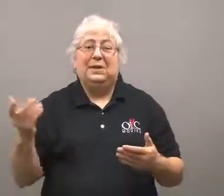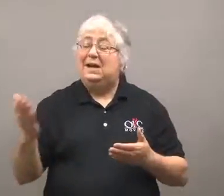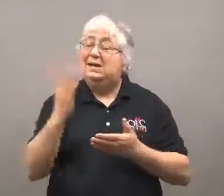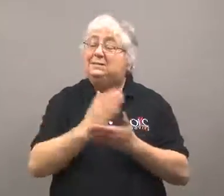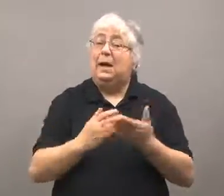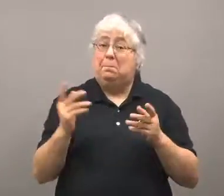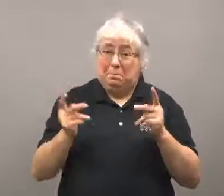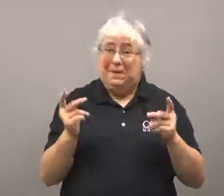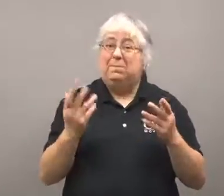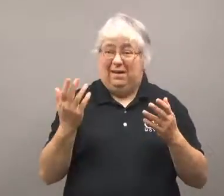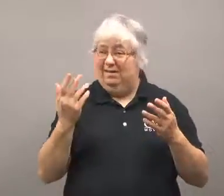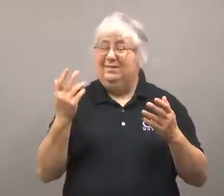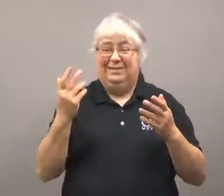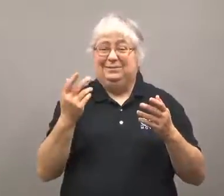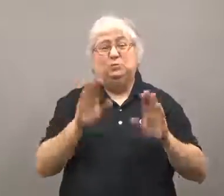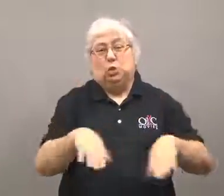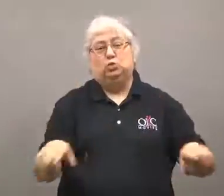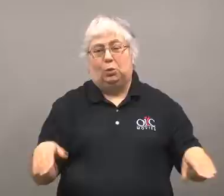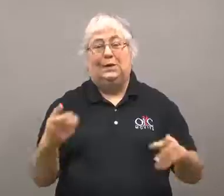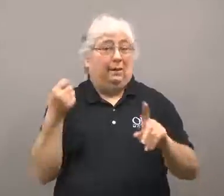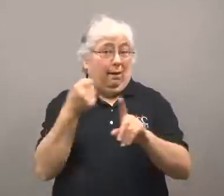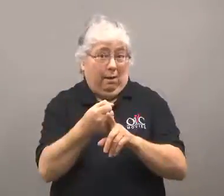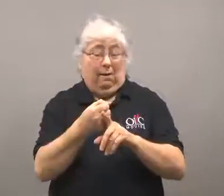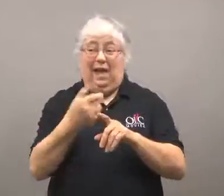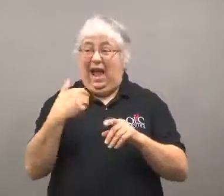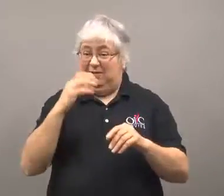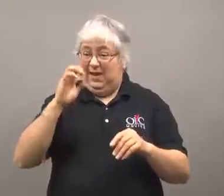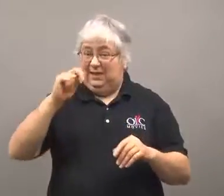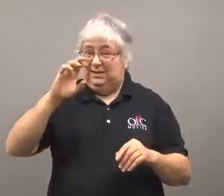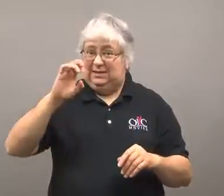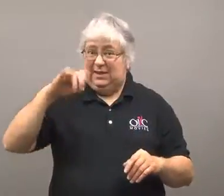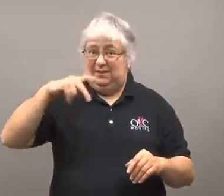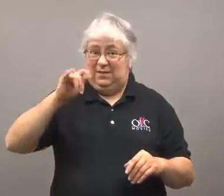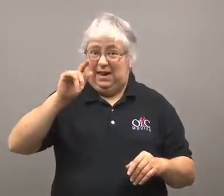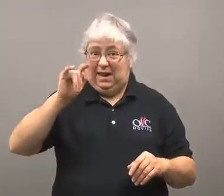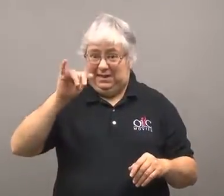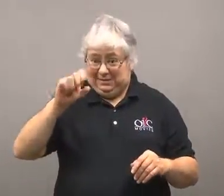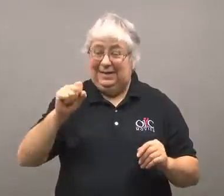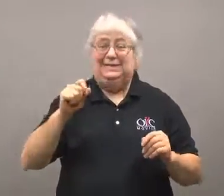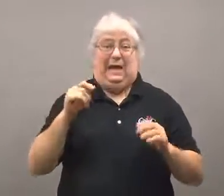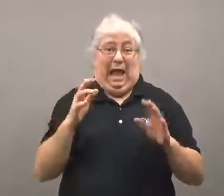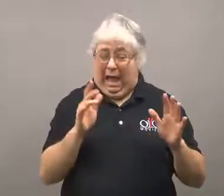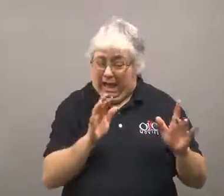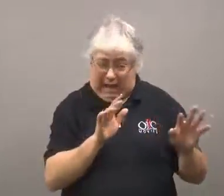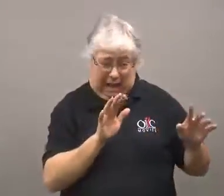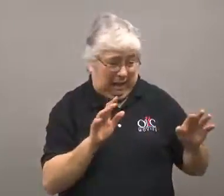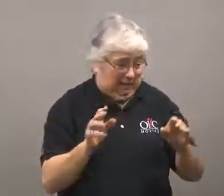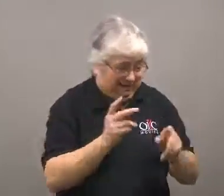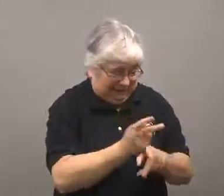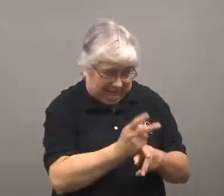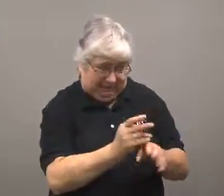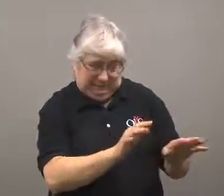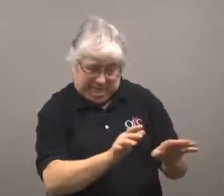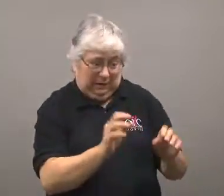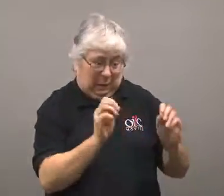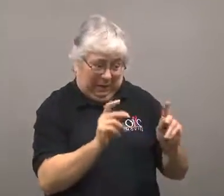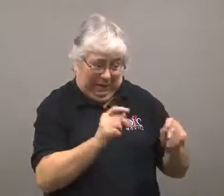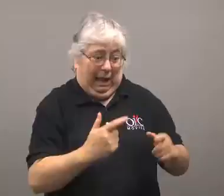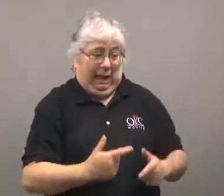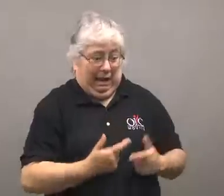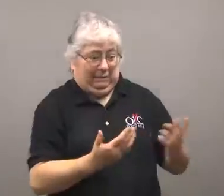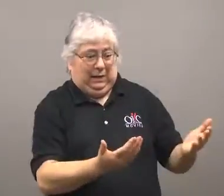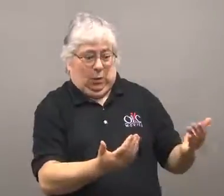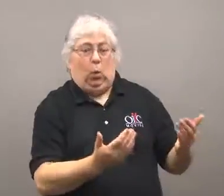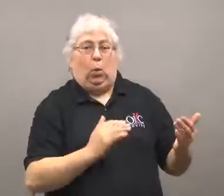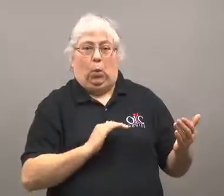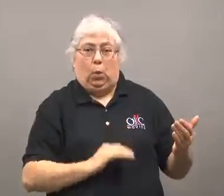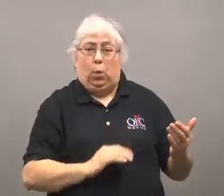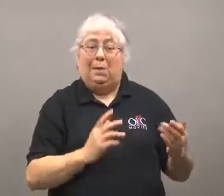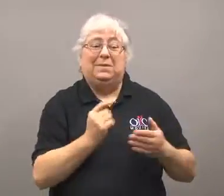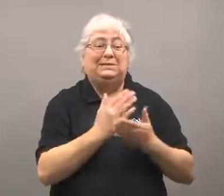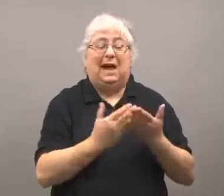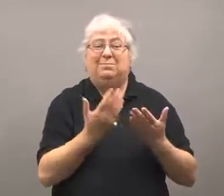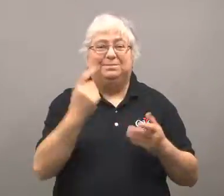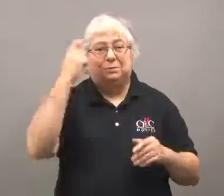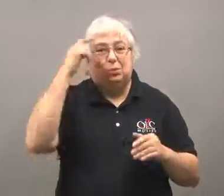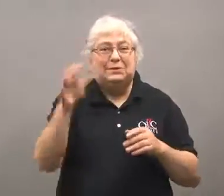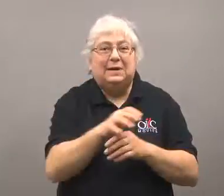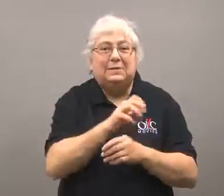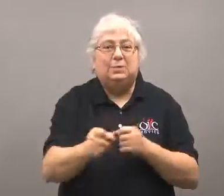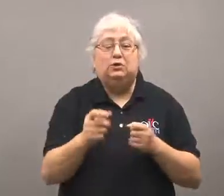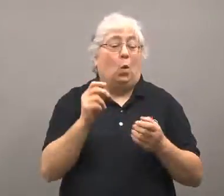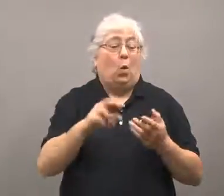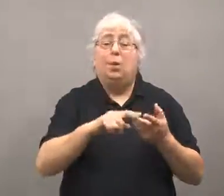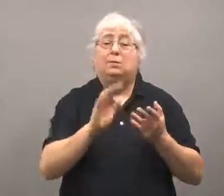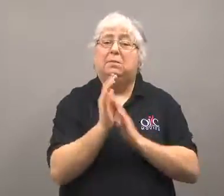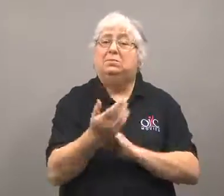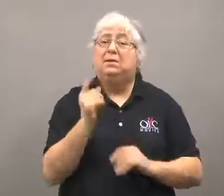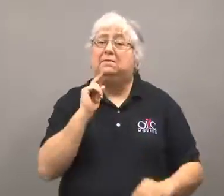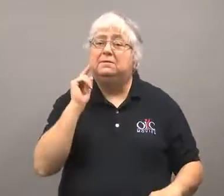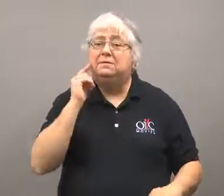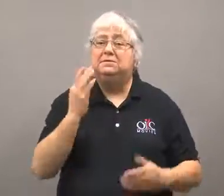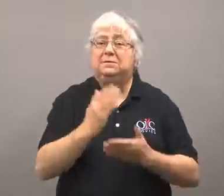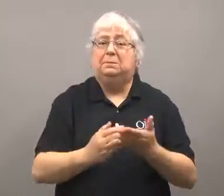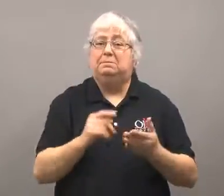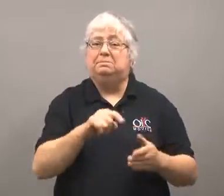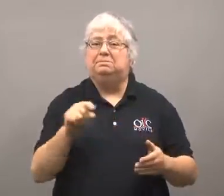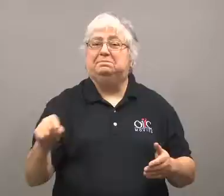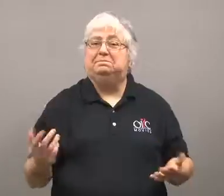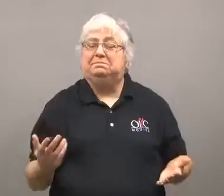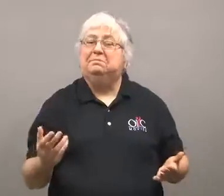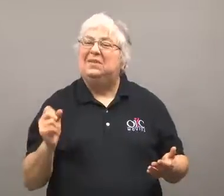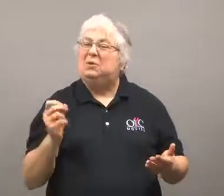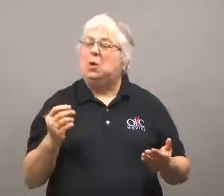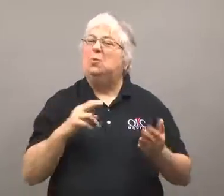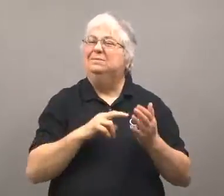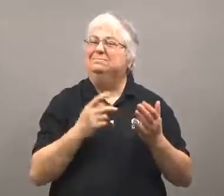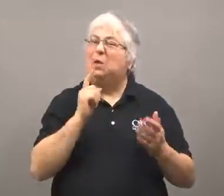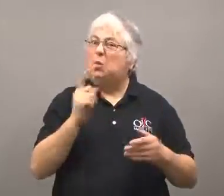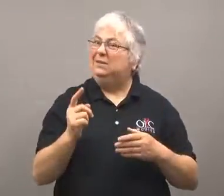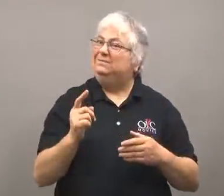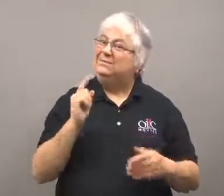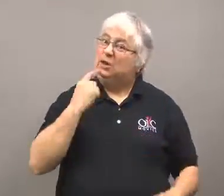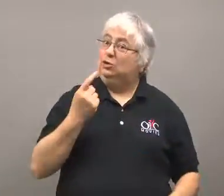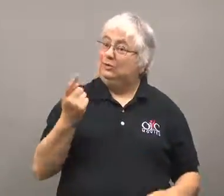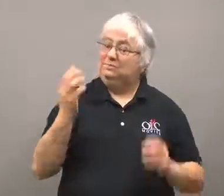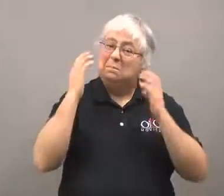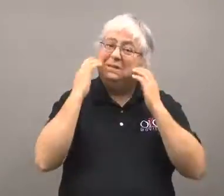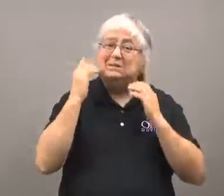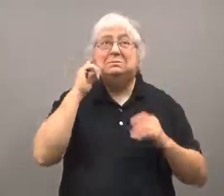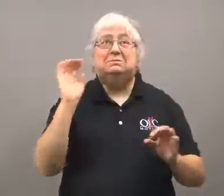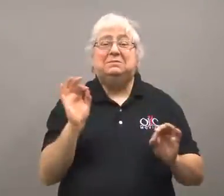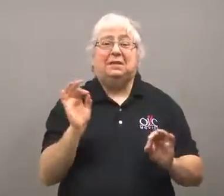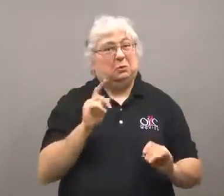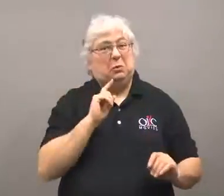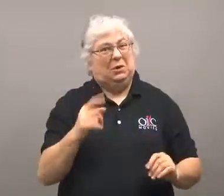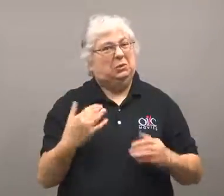Children who survive encephalitis may end up with brain damage or become deaf.